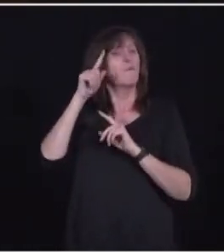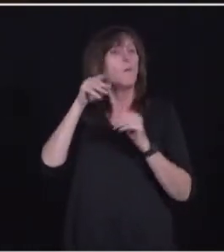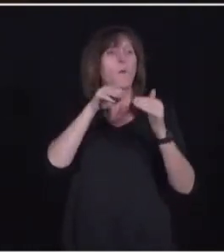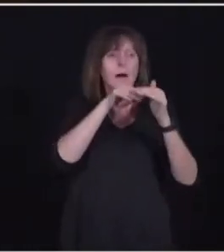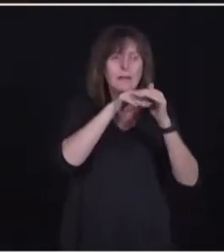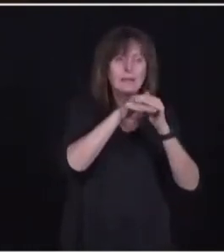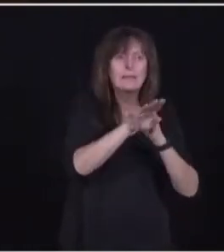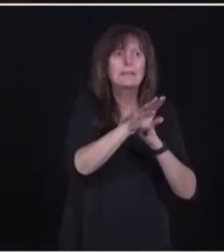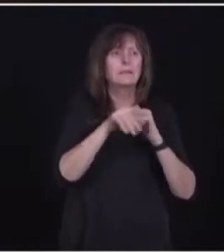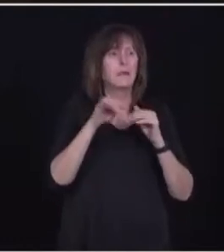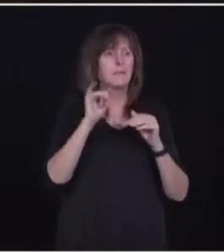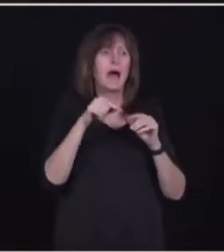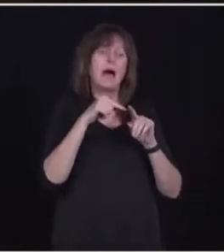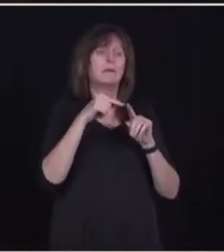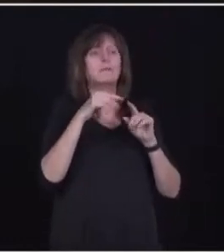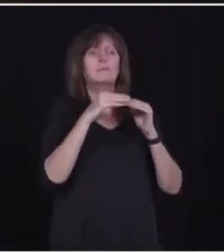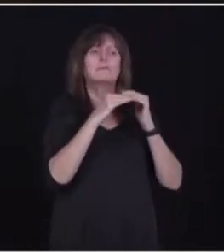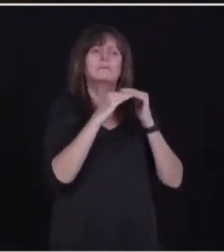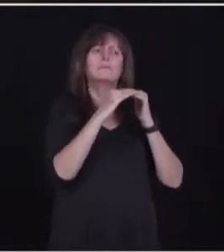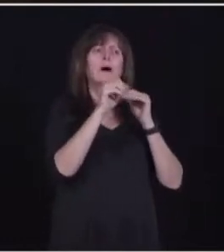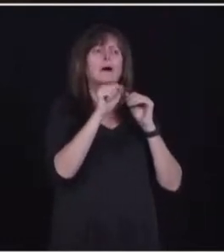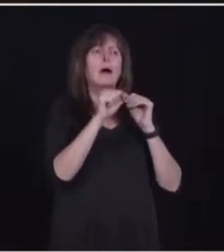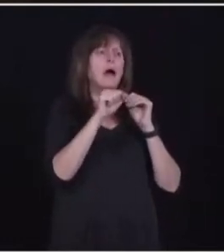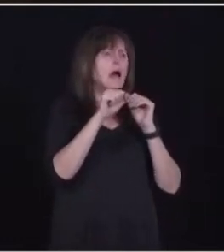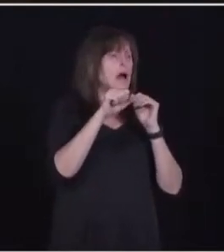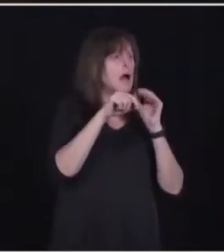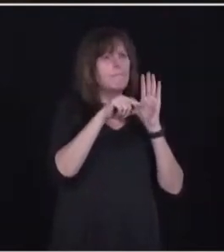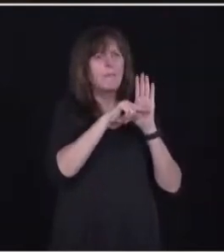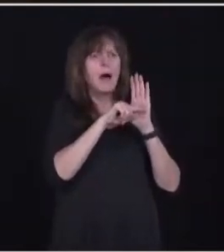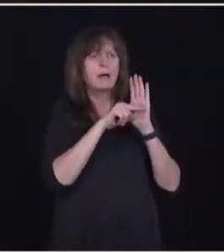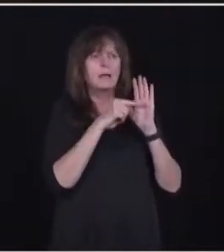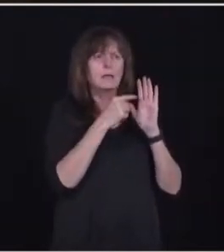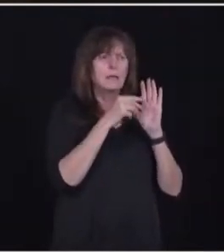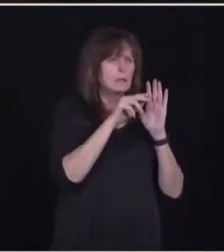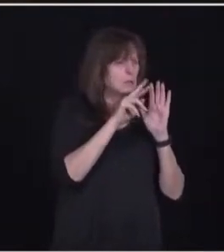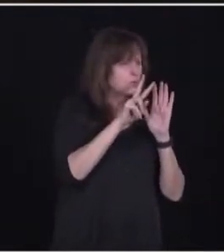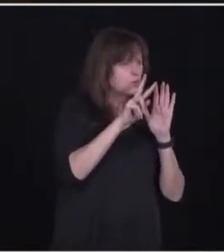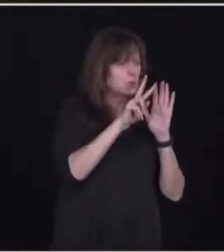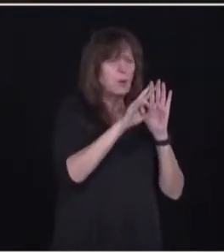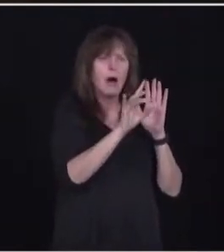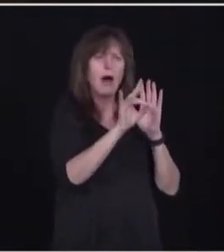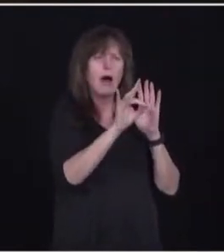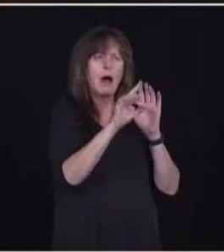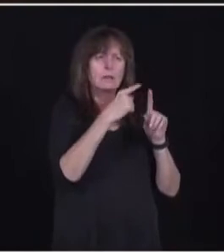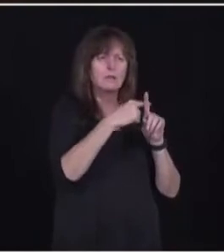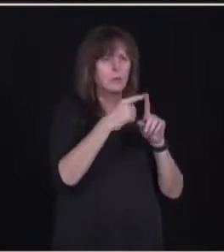on board which are more stable and only need to be